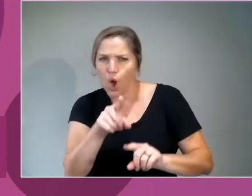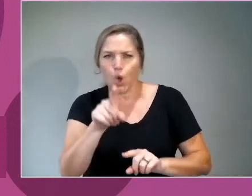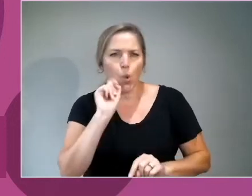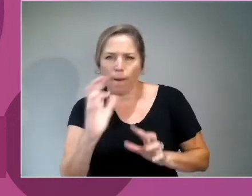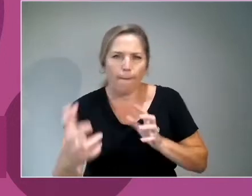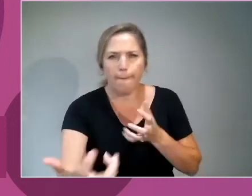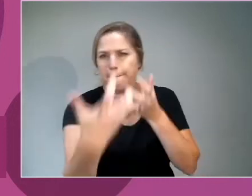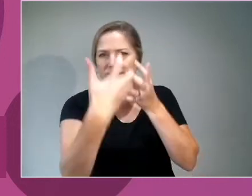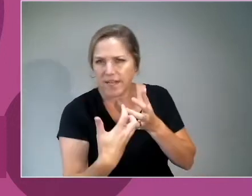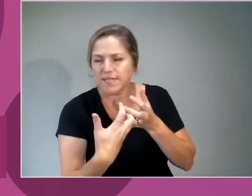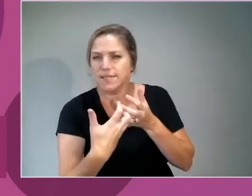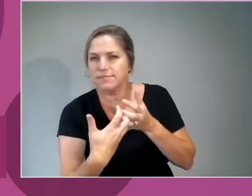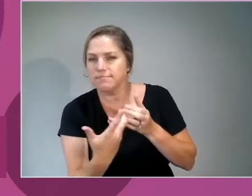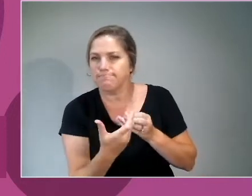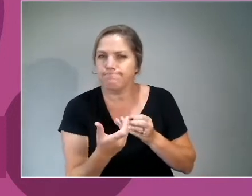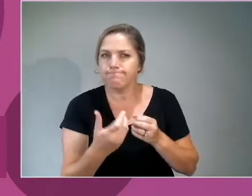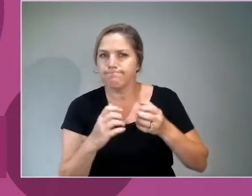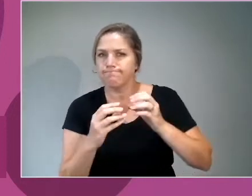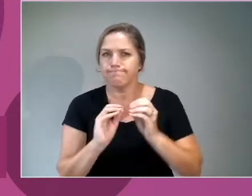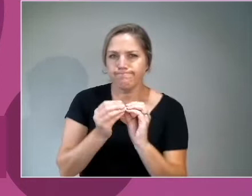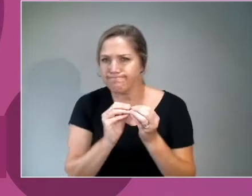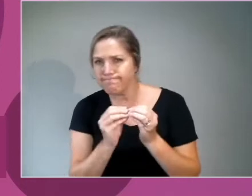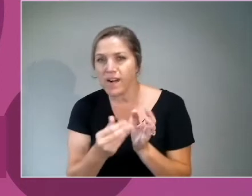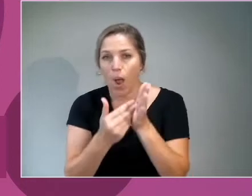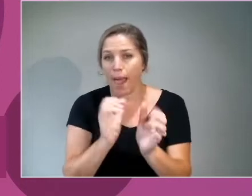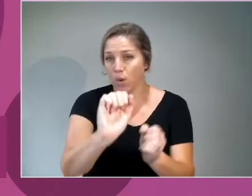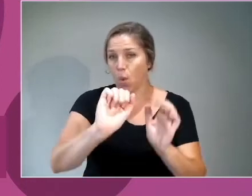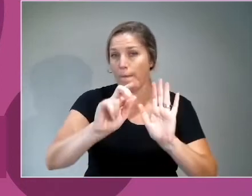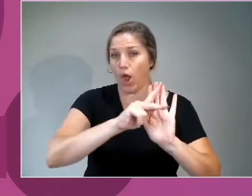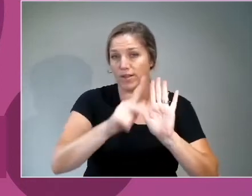you made, I think, a really important opening comment with respect to that.